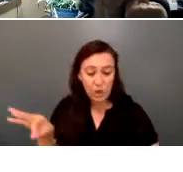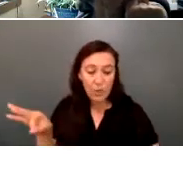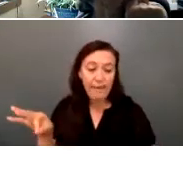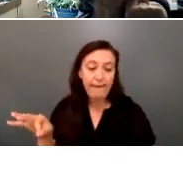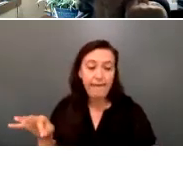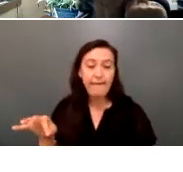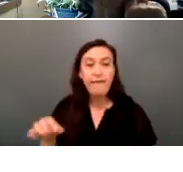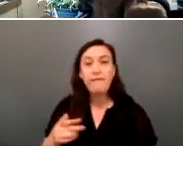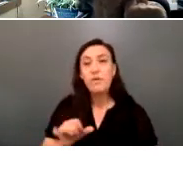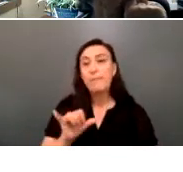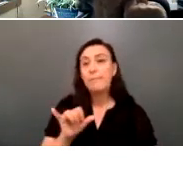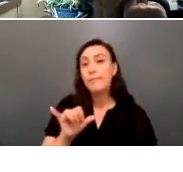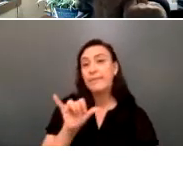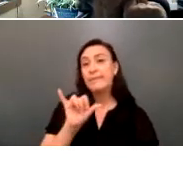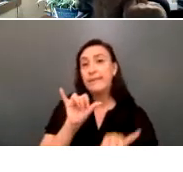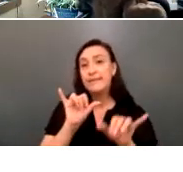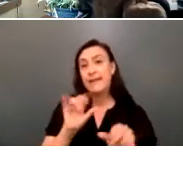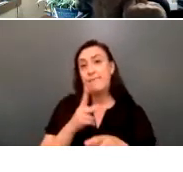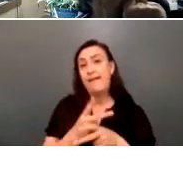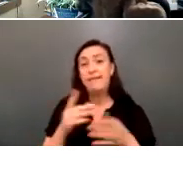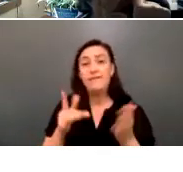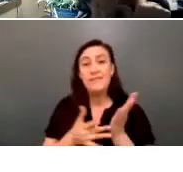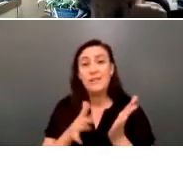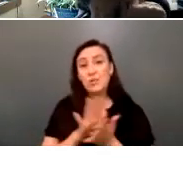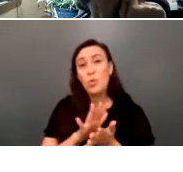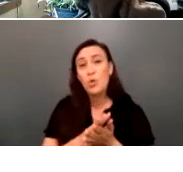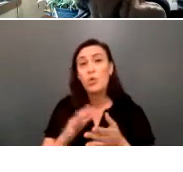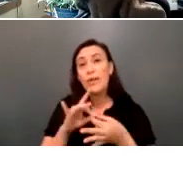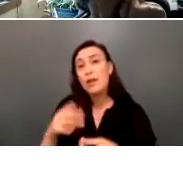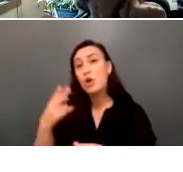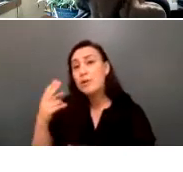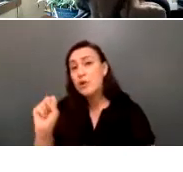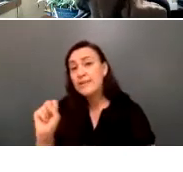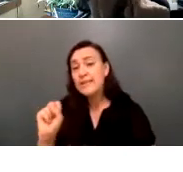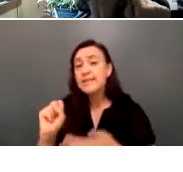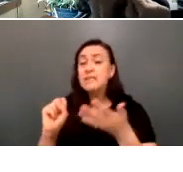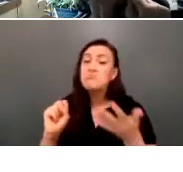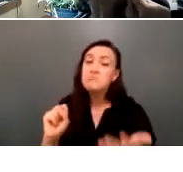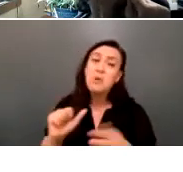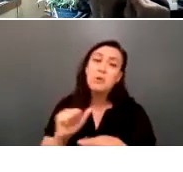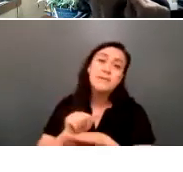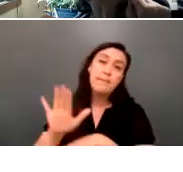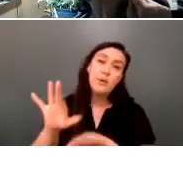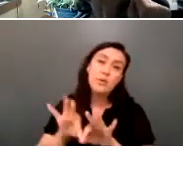that was Human Services related, it would be something that you could submit to DHS licensing for review